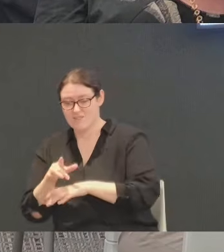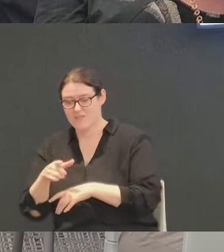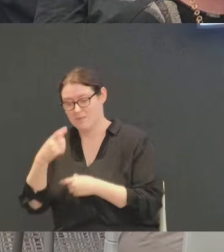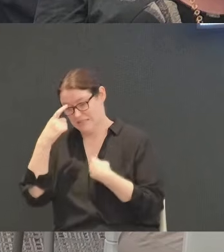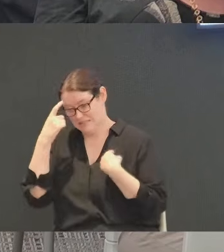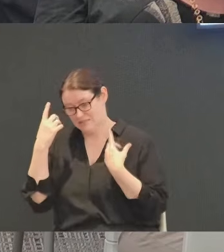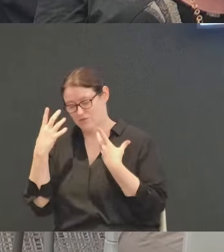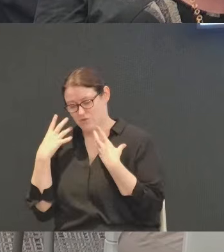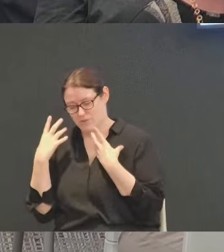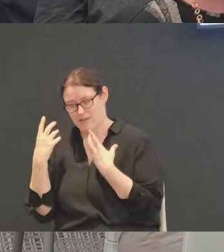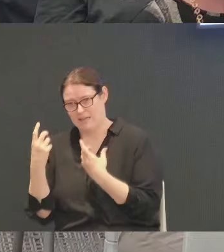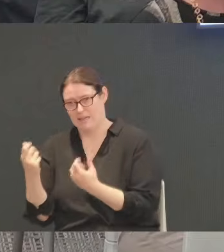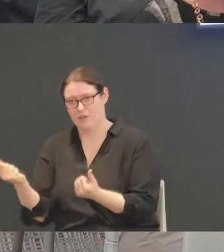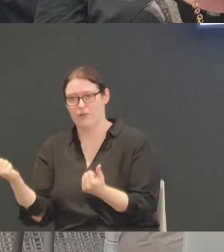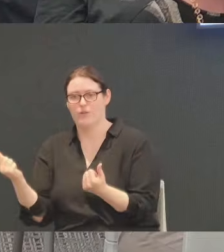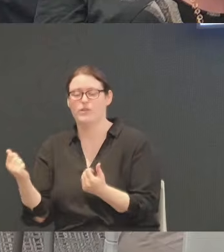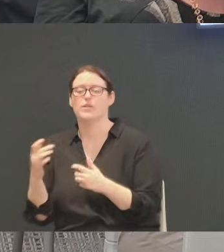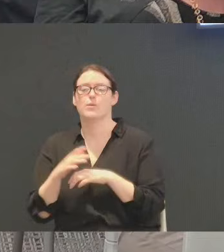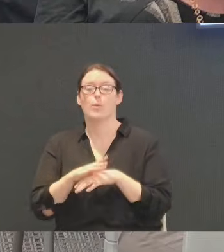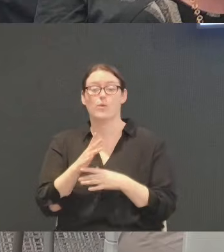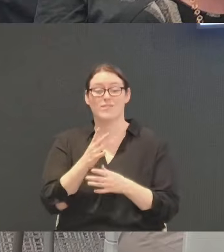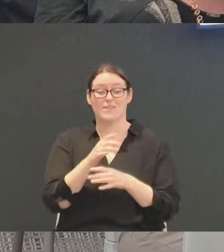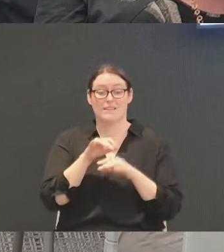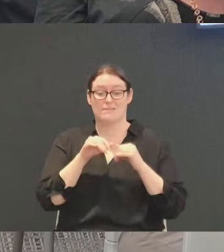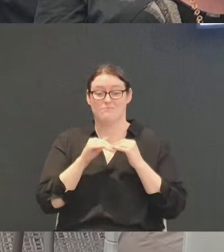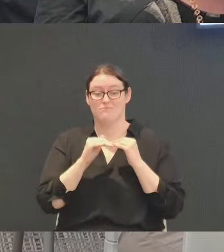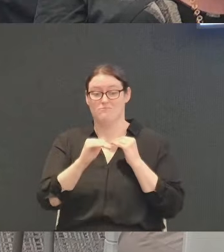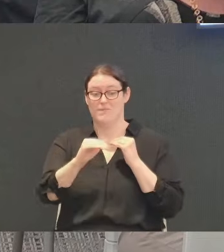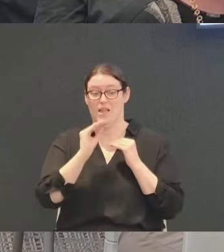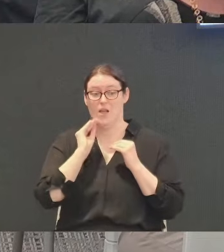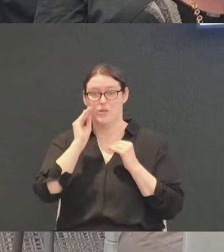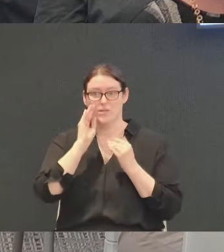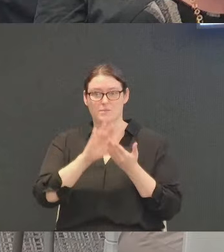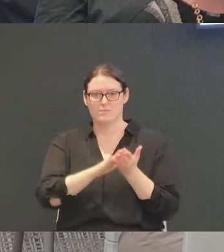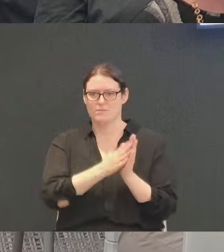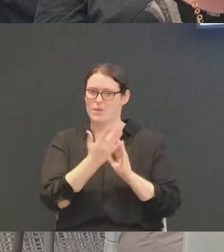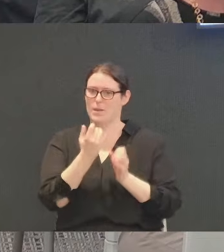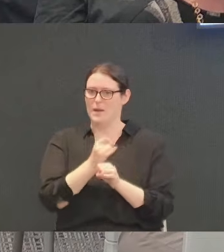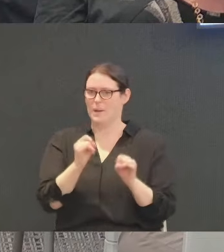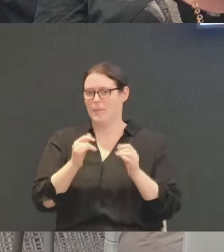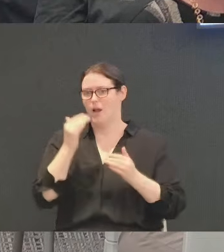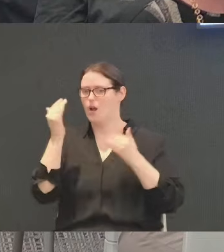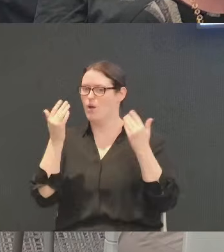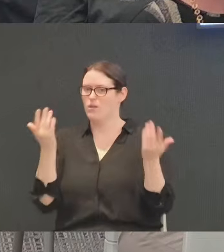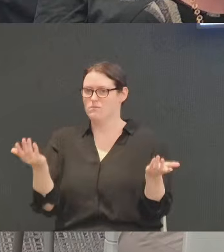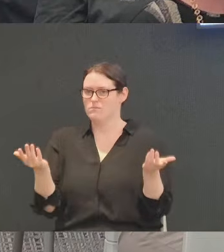create a path to independence. These services can change lives. They also make our community